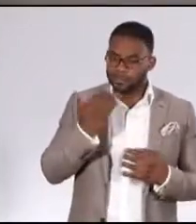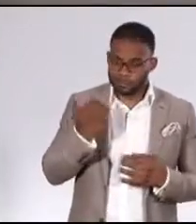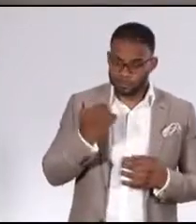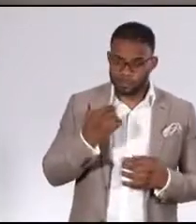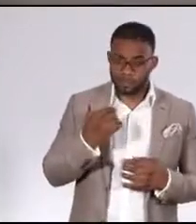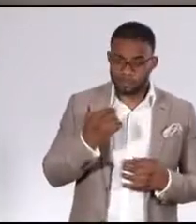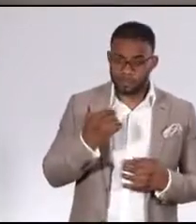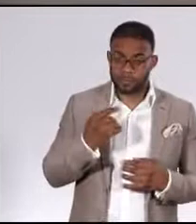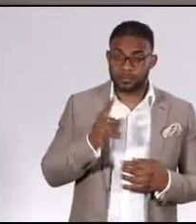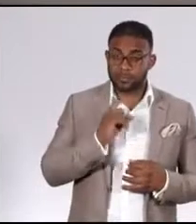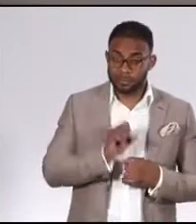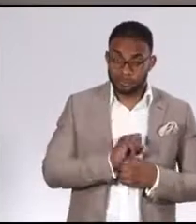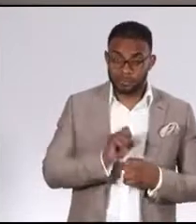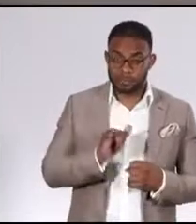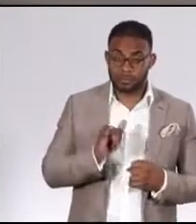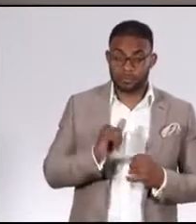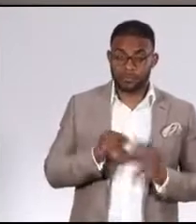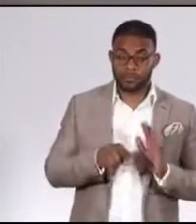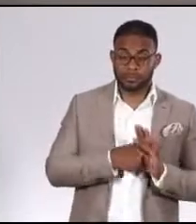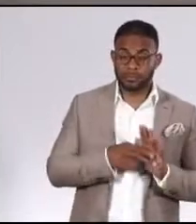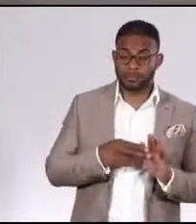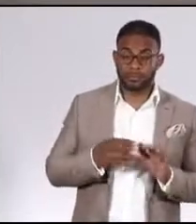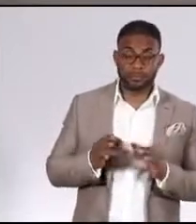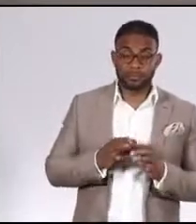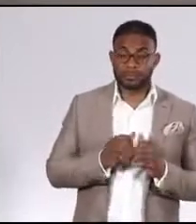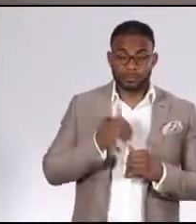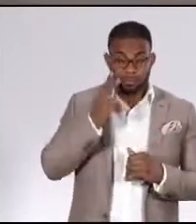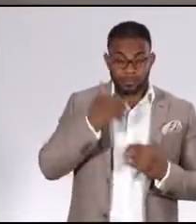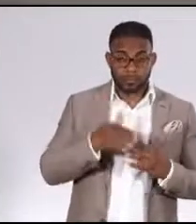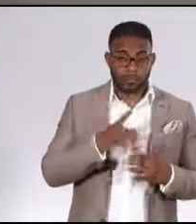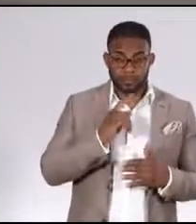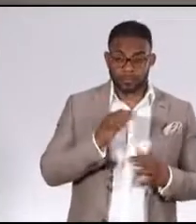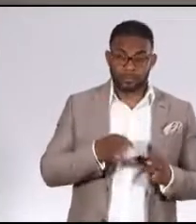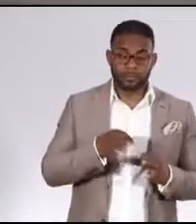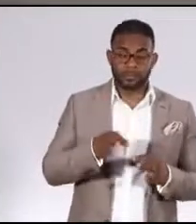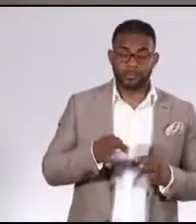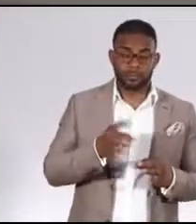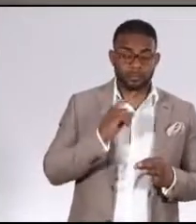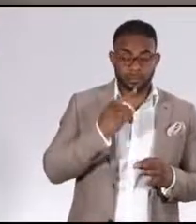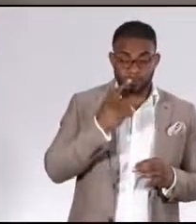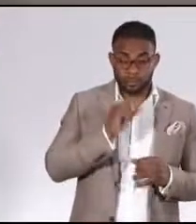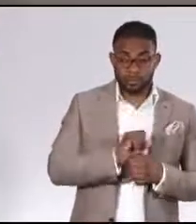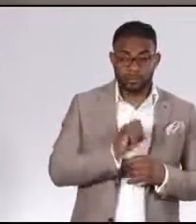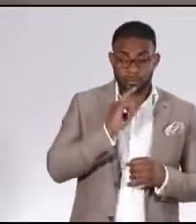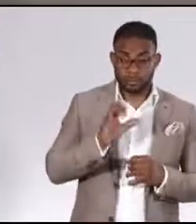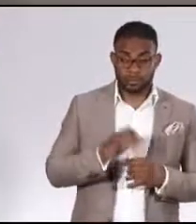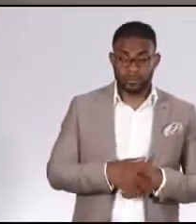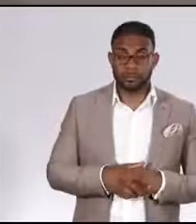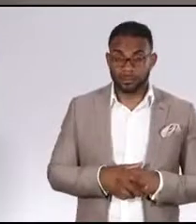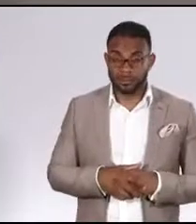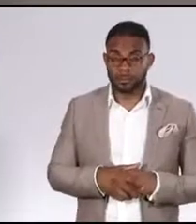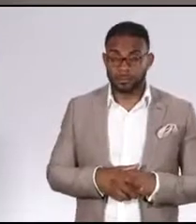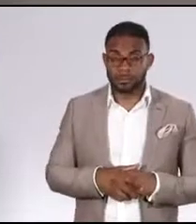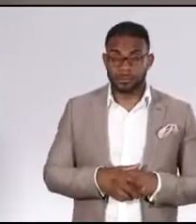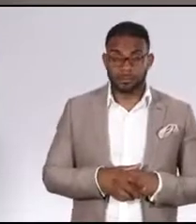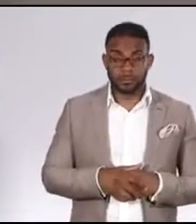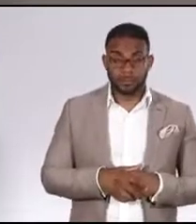I'm certain that the stigma associated with hearing losses delayed serious work on hearing technology. Until very recently.